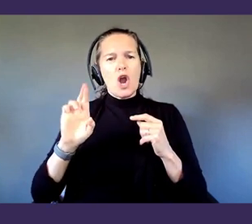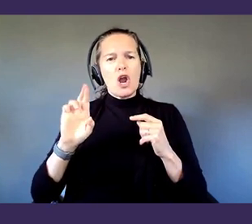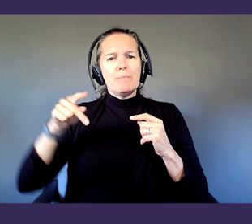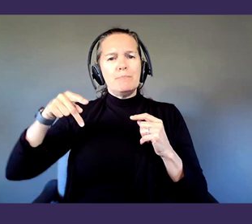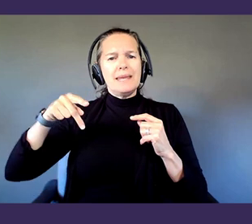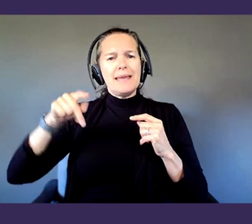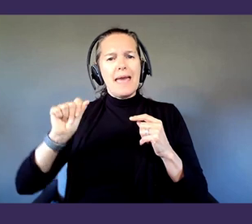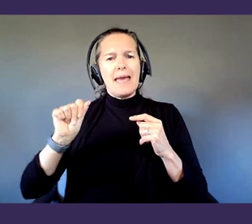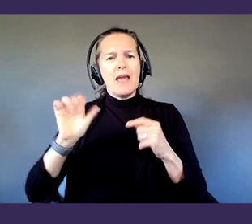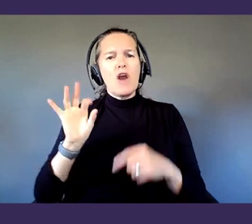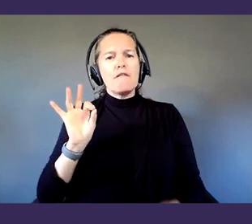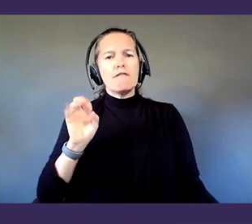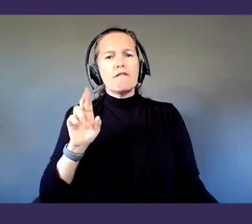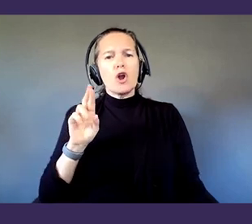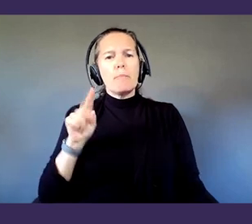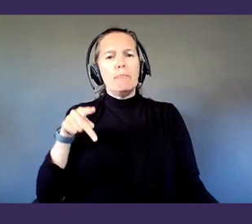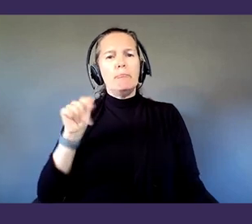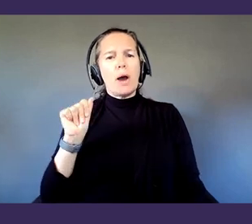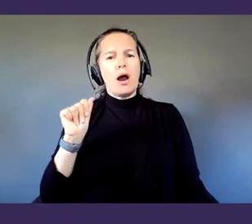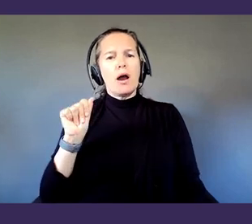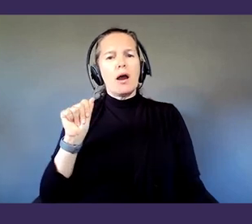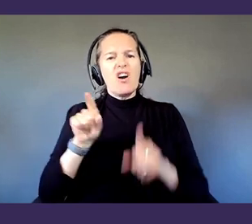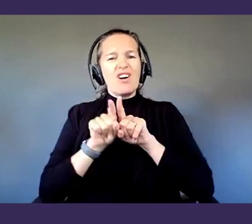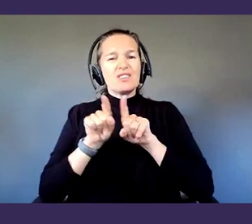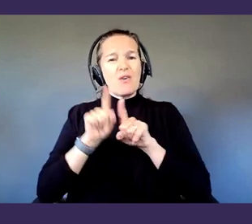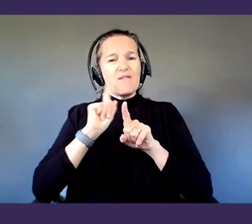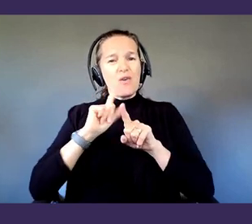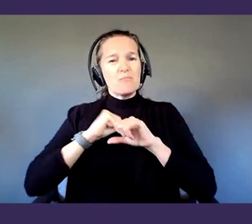and that is also for the protection of her communication,